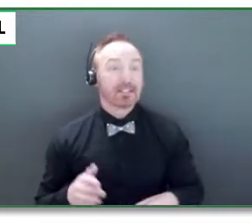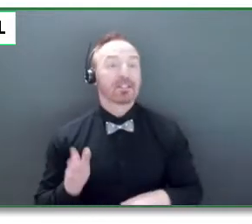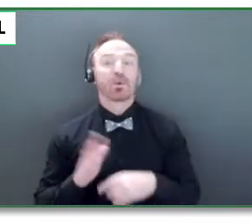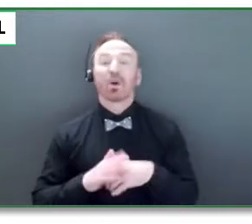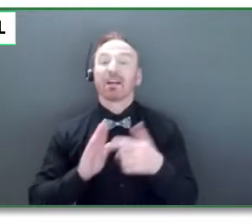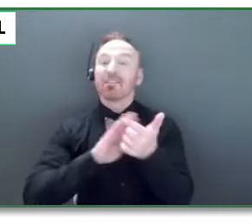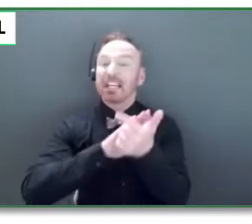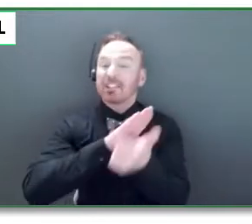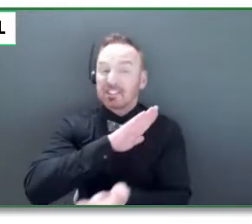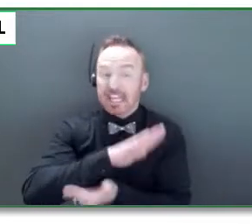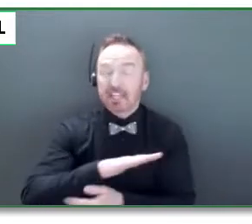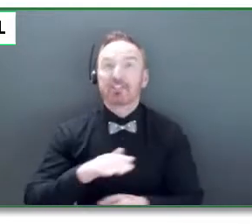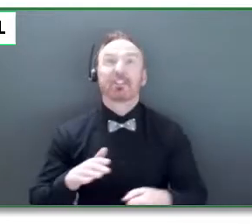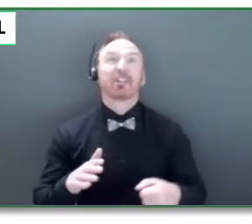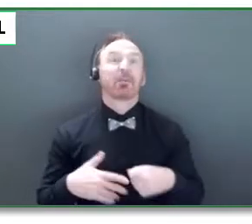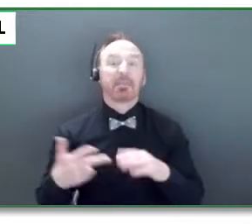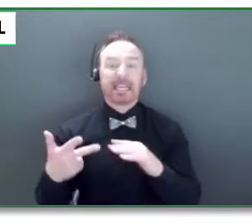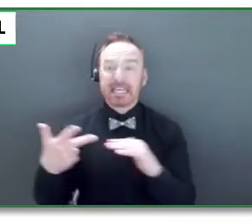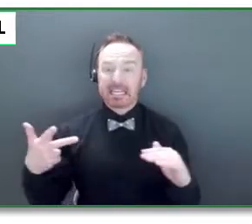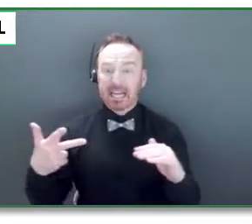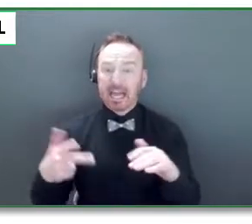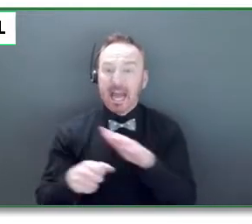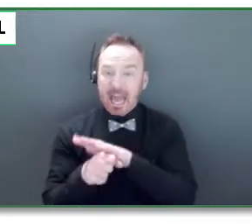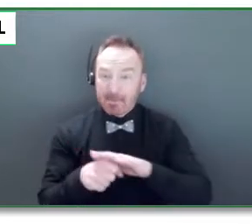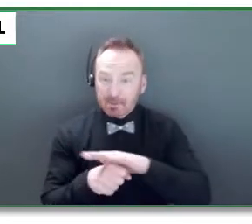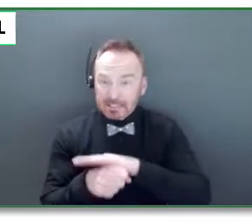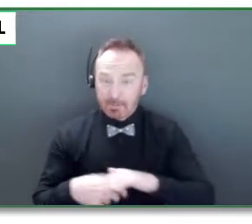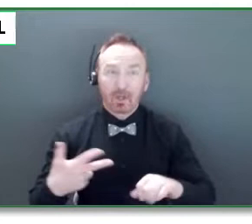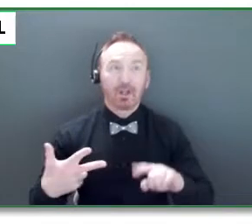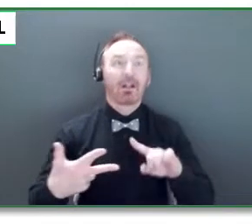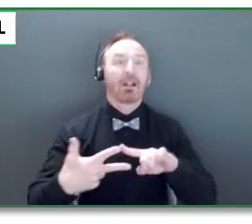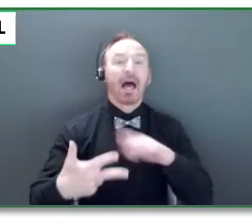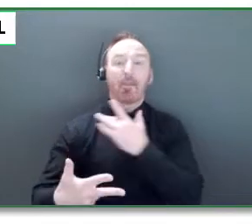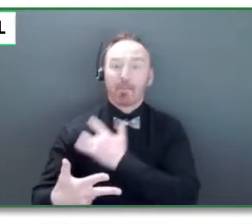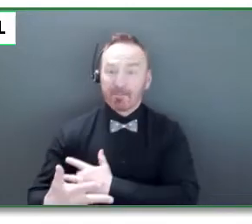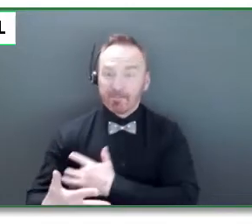municipal. There's also different building codes the Canadian one, the